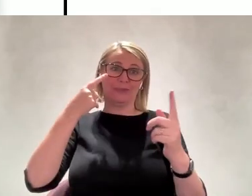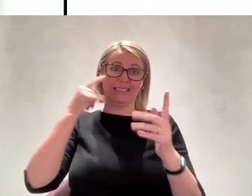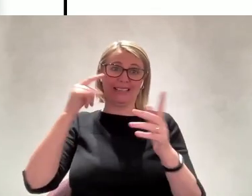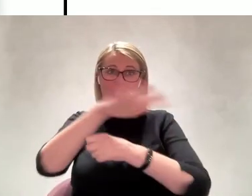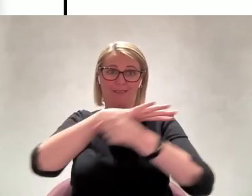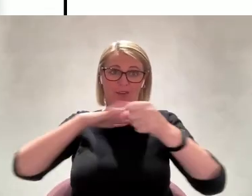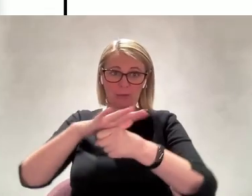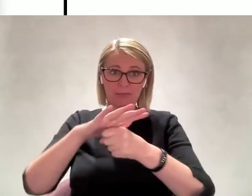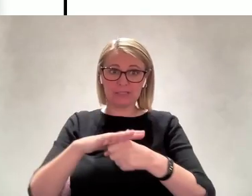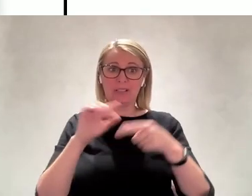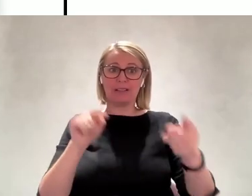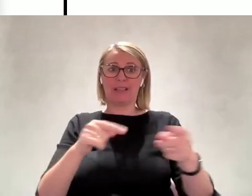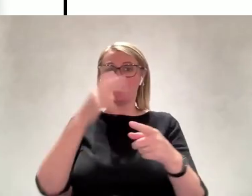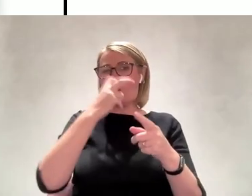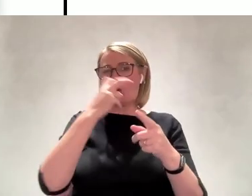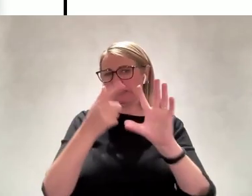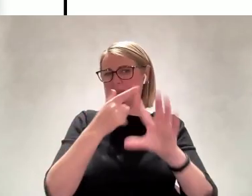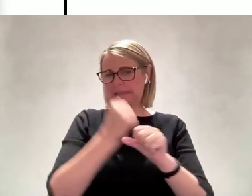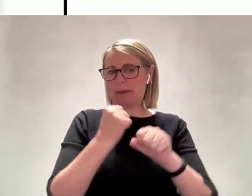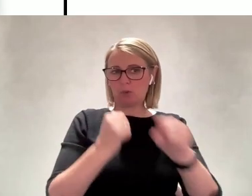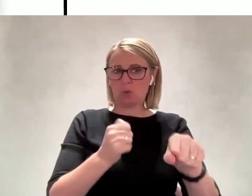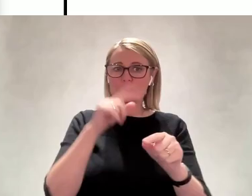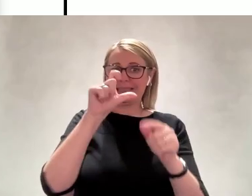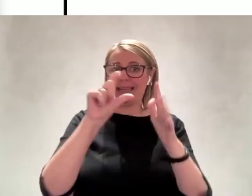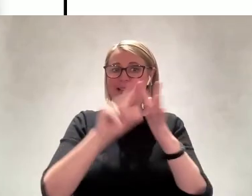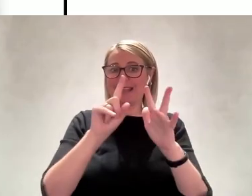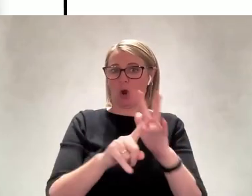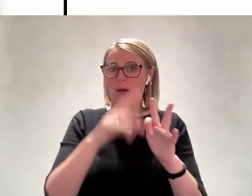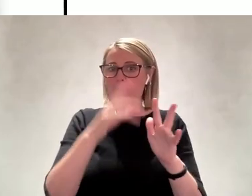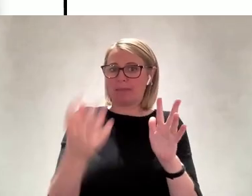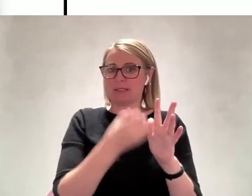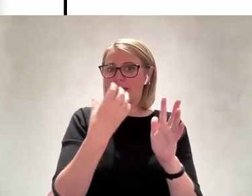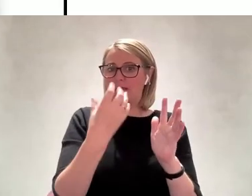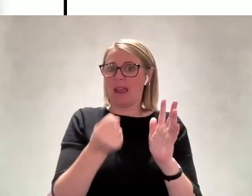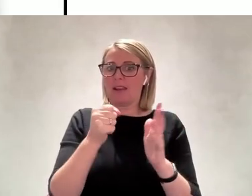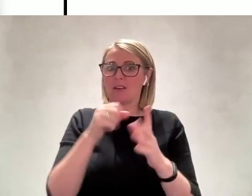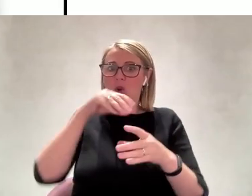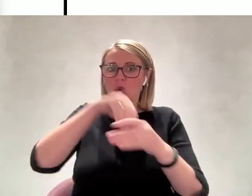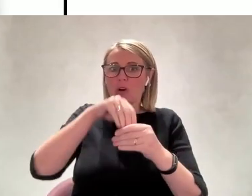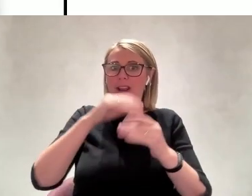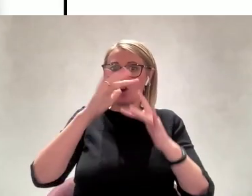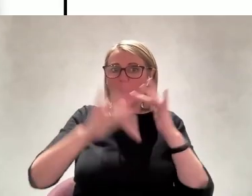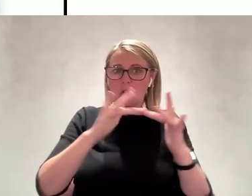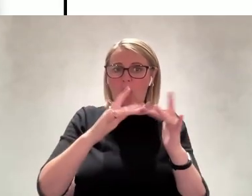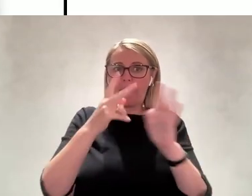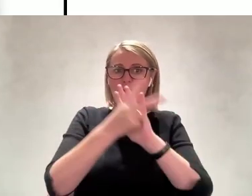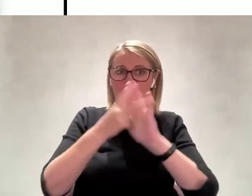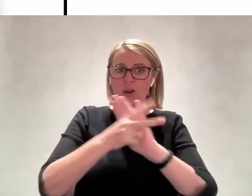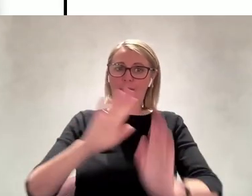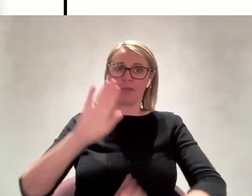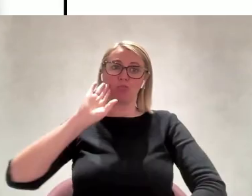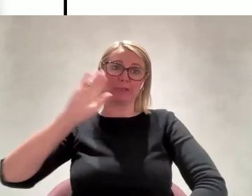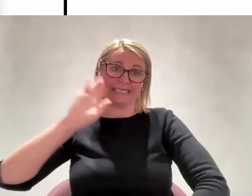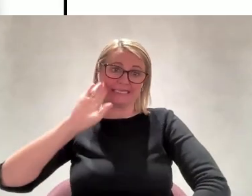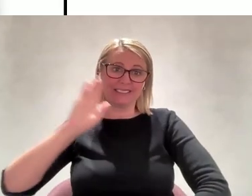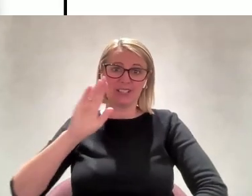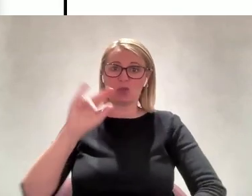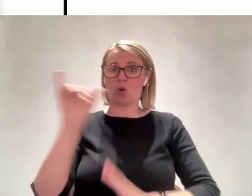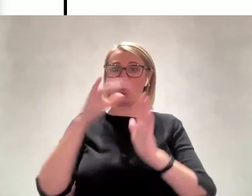The first is a bit of an older example where a CEO must have had content online, such as video of them presenting or